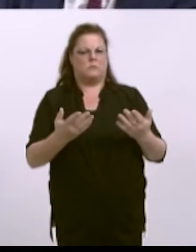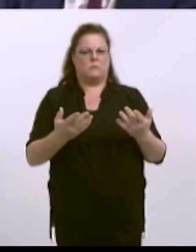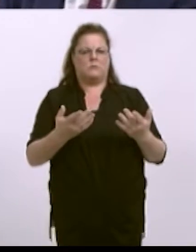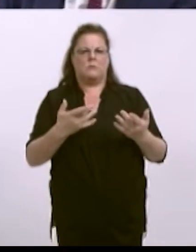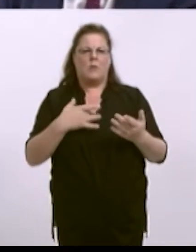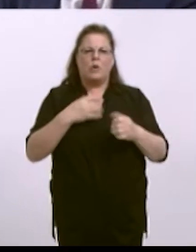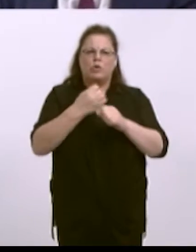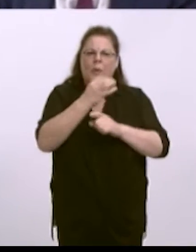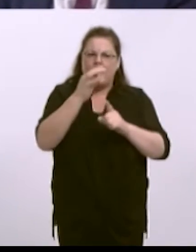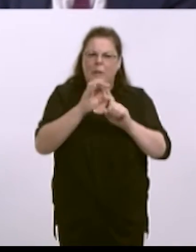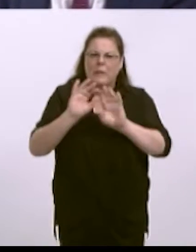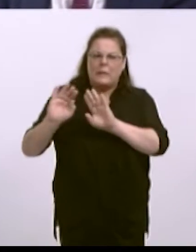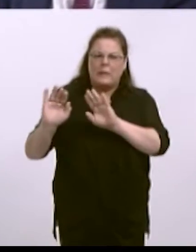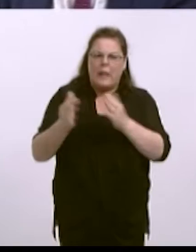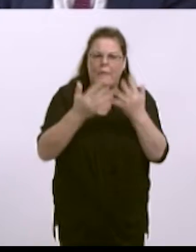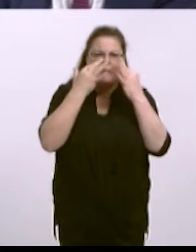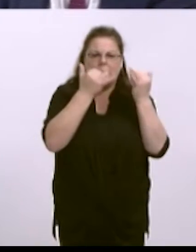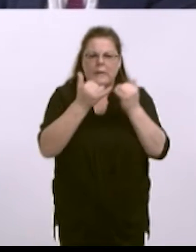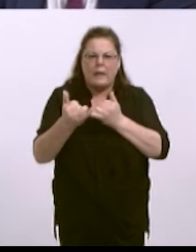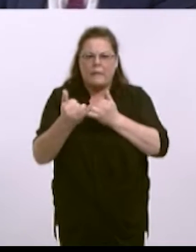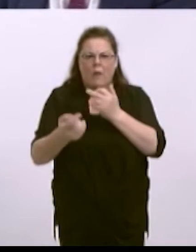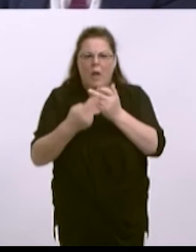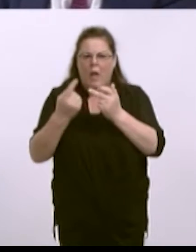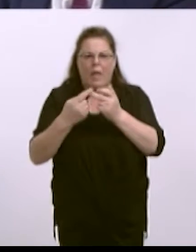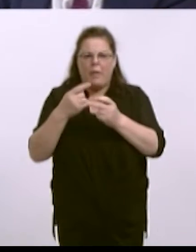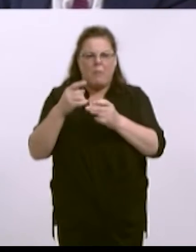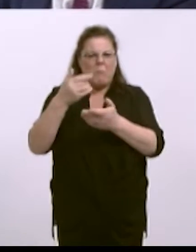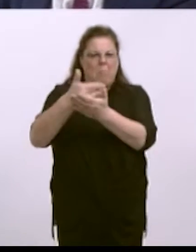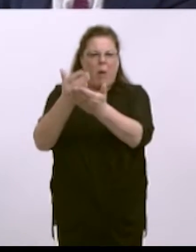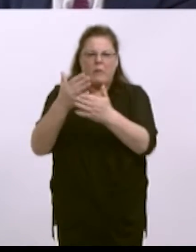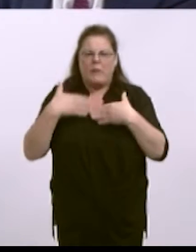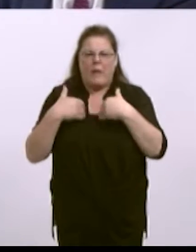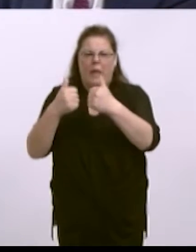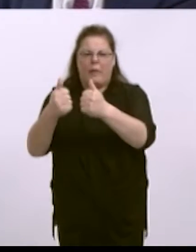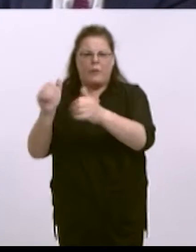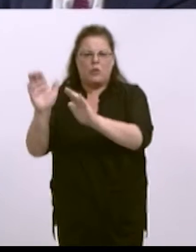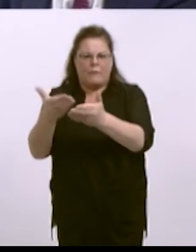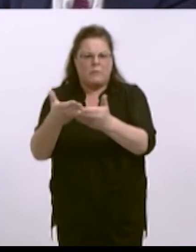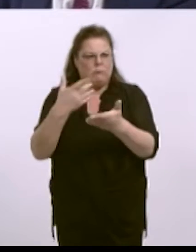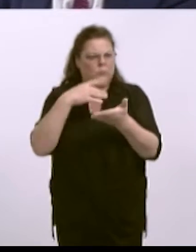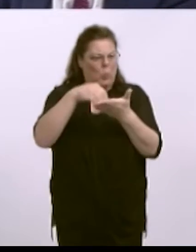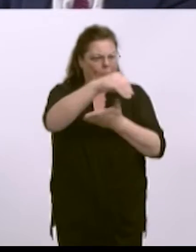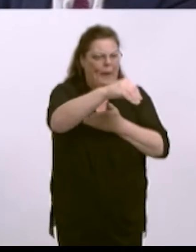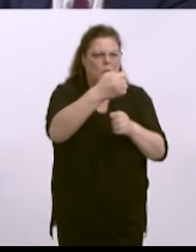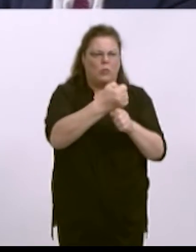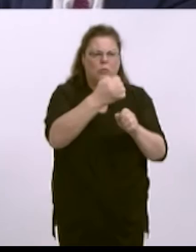tests on behalf of other parts of the health service, that they are paid to do it. They donít do it for nothing, and, as a result of that, itís not the case, therefore, that